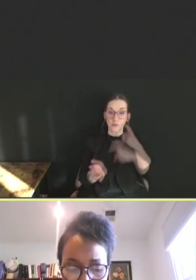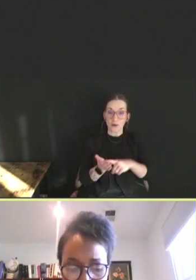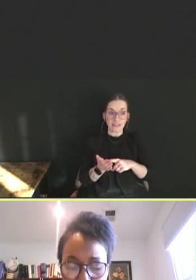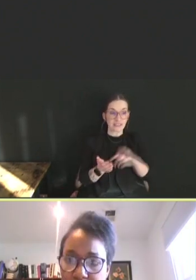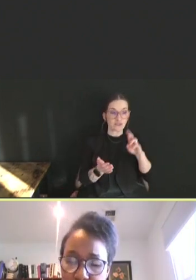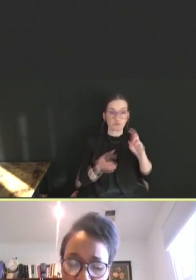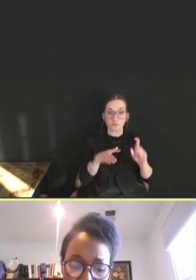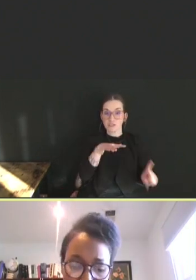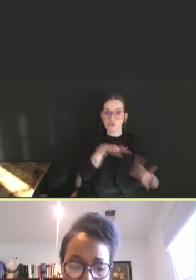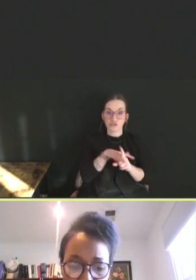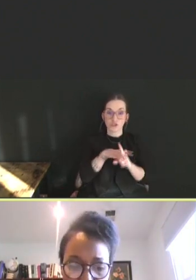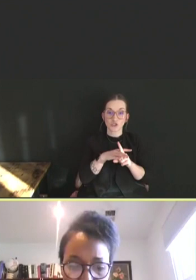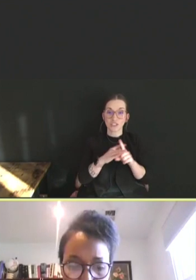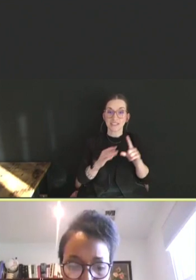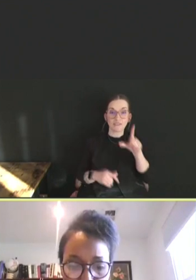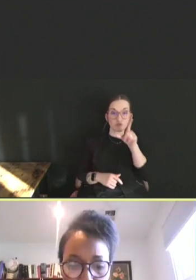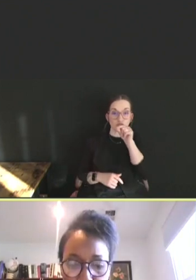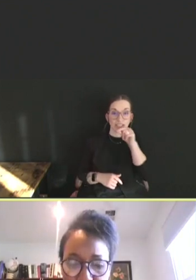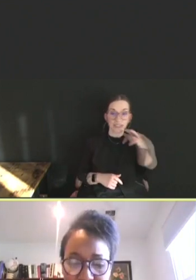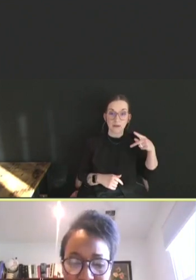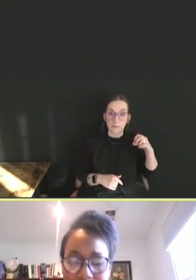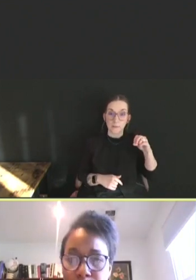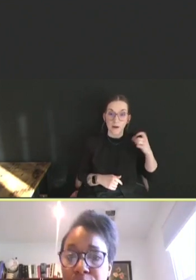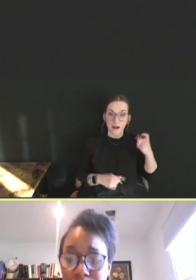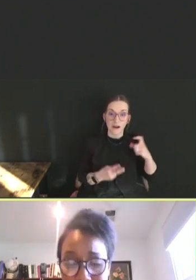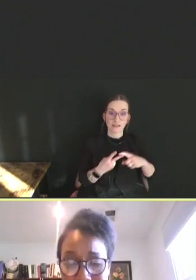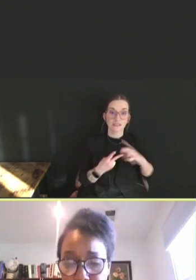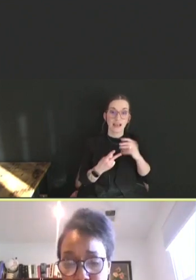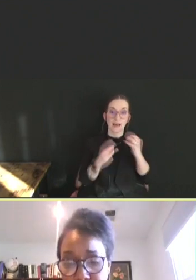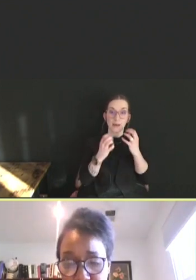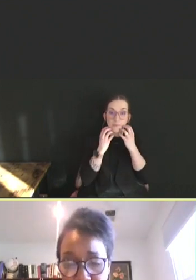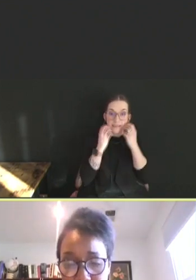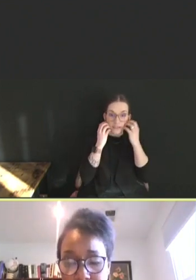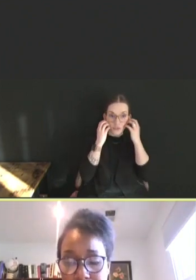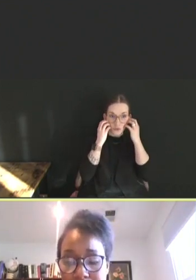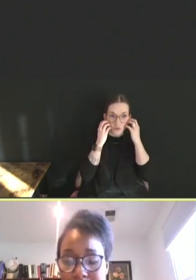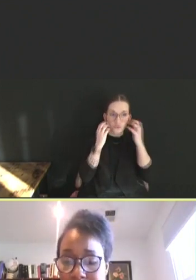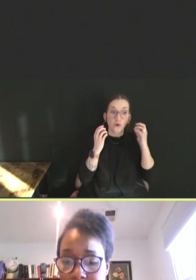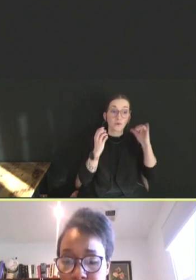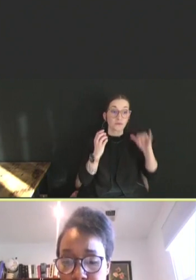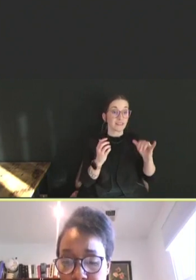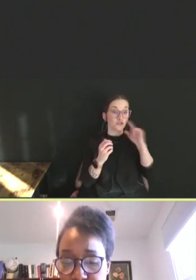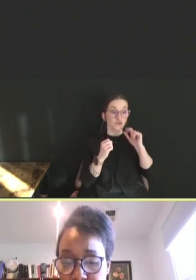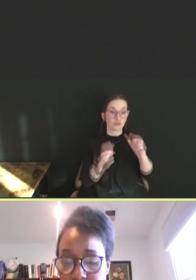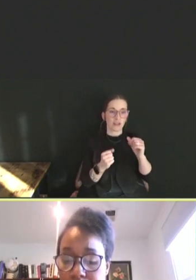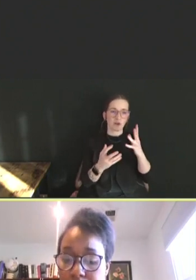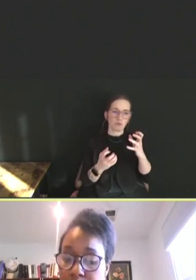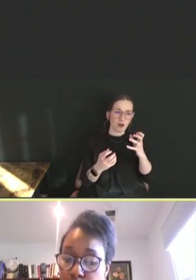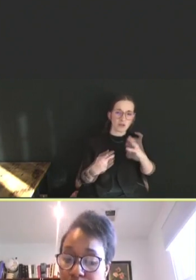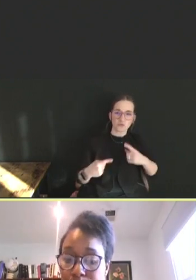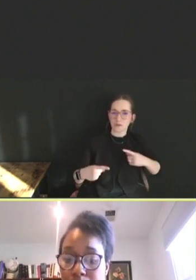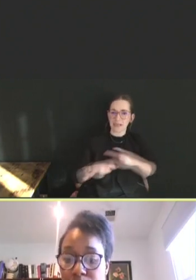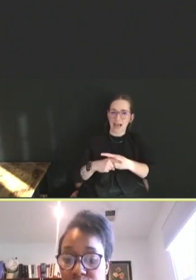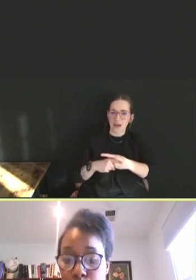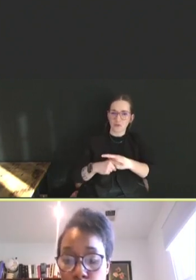So, this strategy, which is to counter misinformation, and disinformation, increased public support